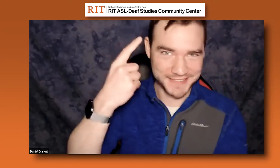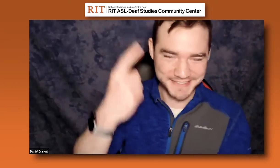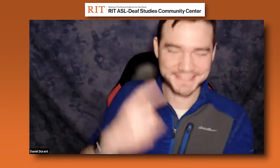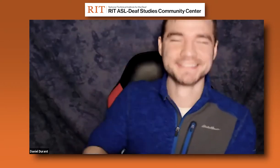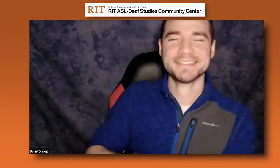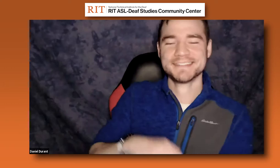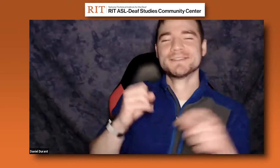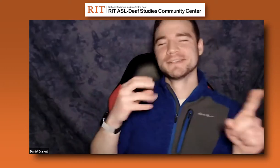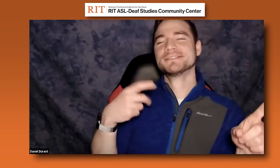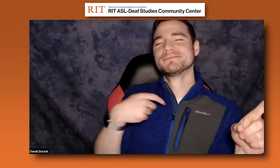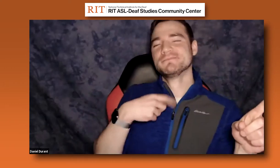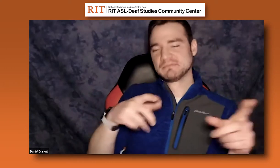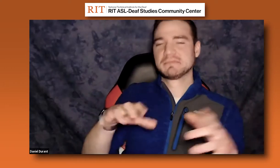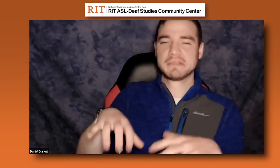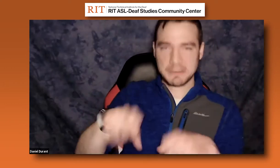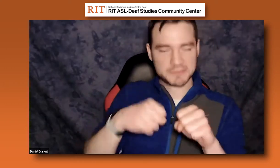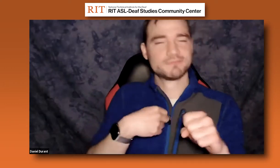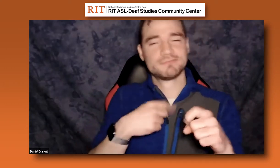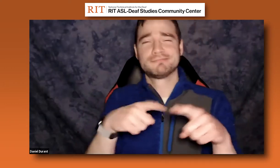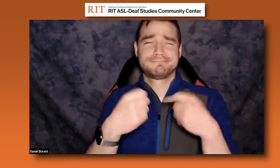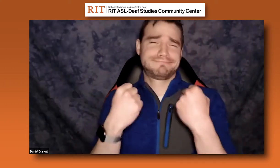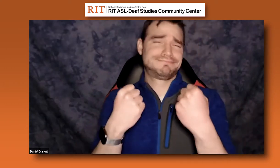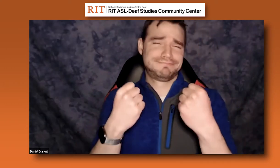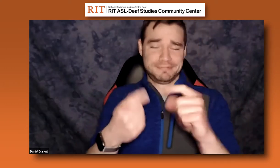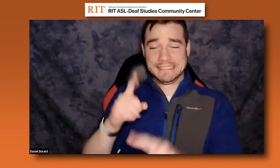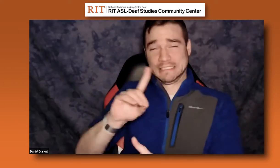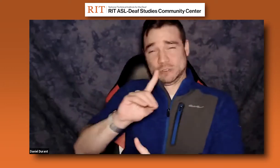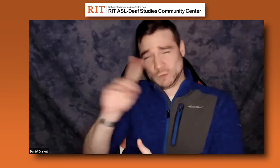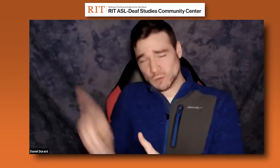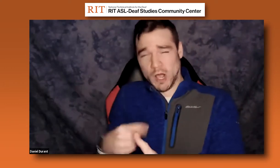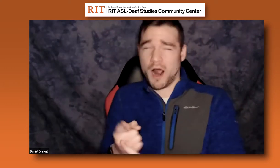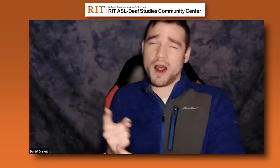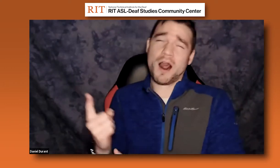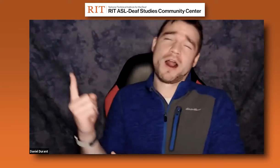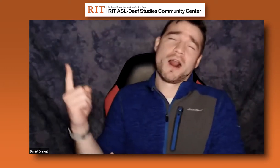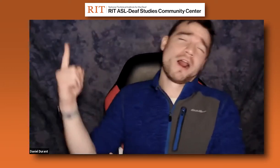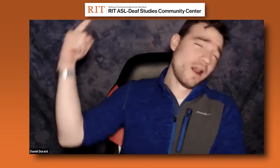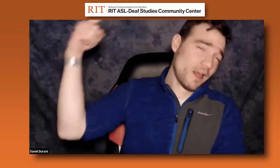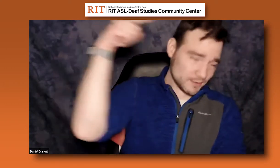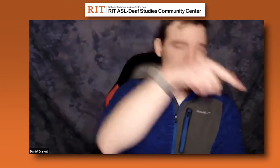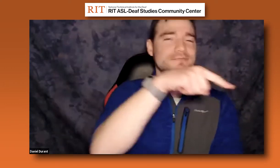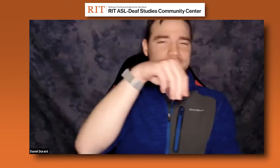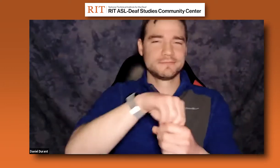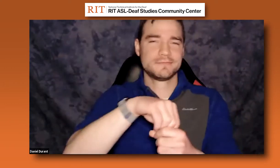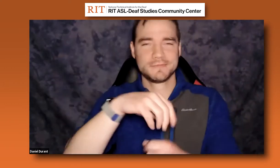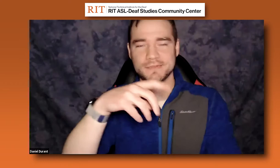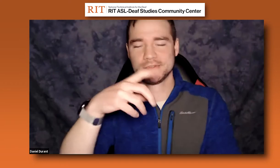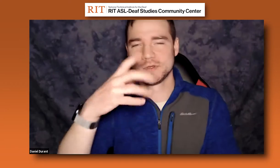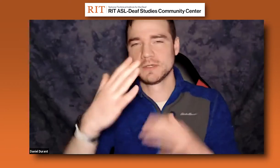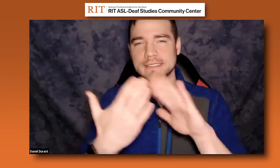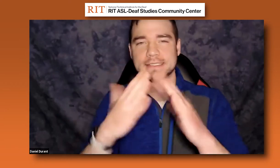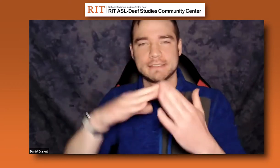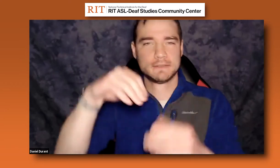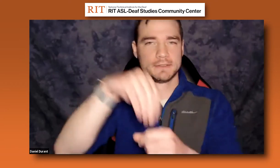I'm sure you were doing the math. So I was adopted. My aunt drove to Detroit